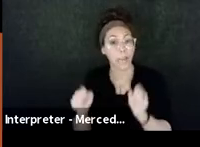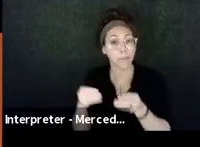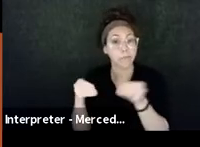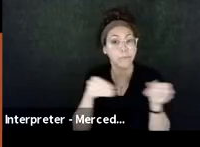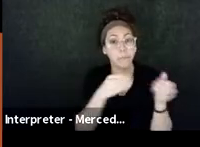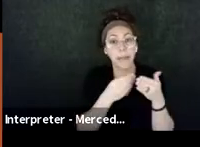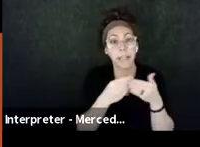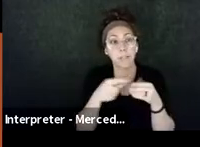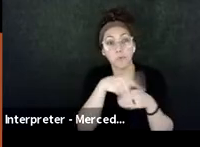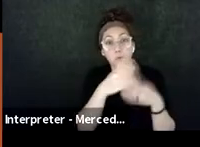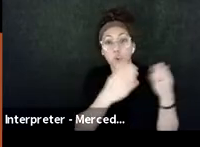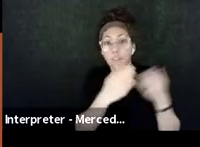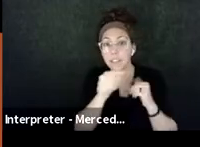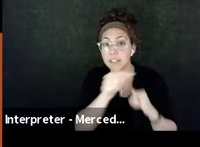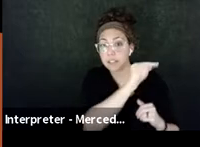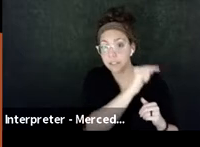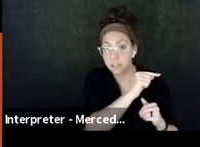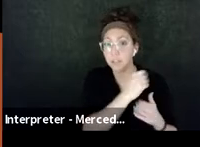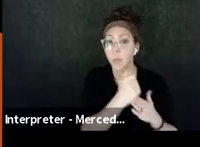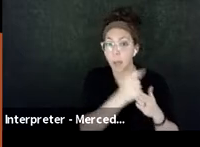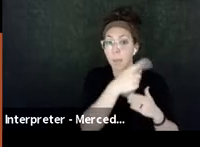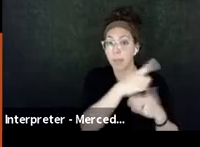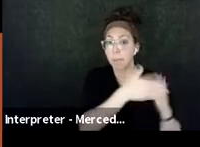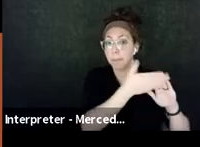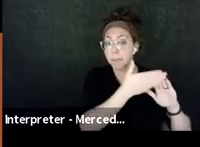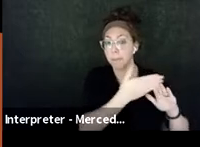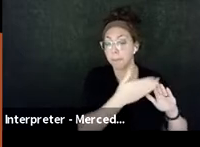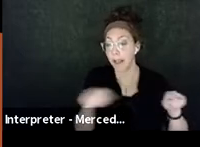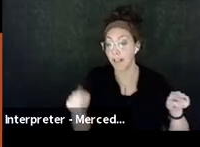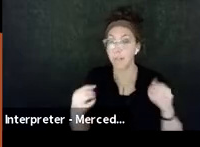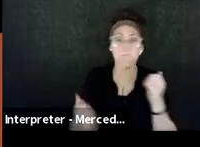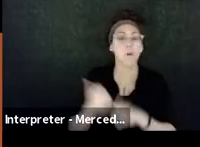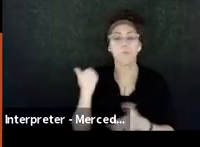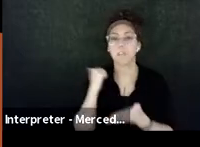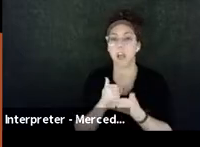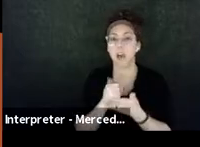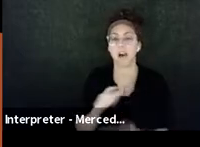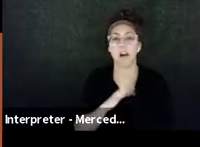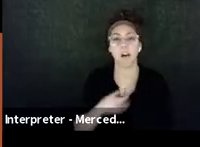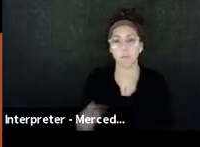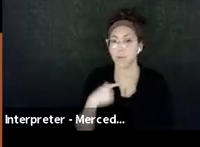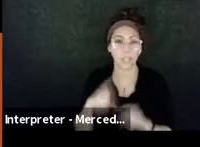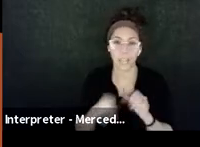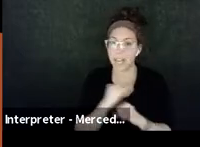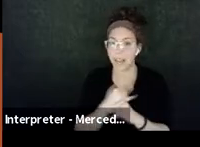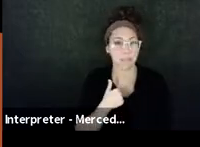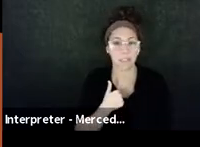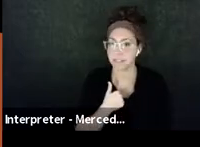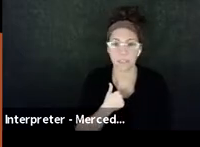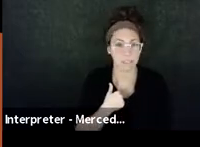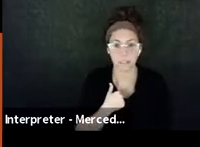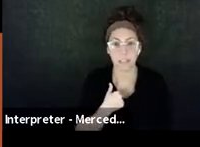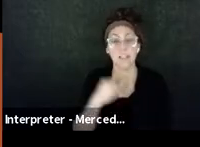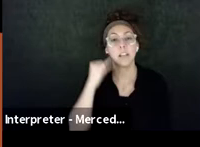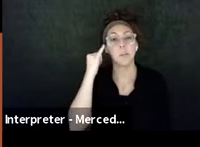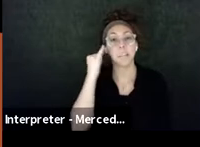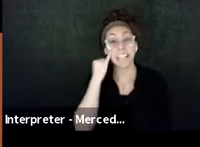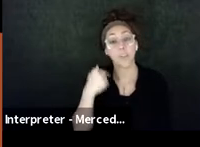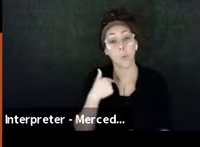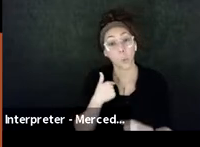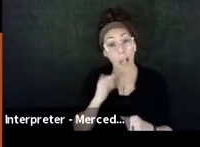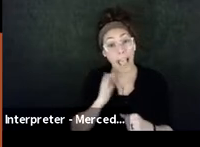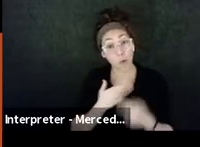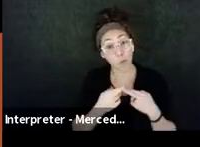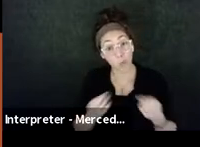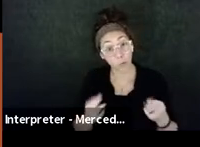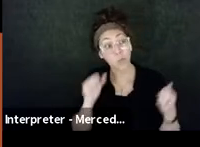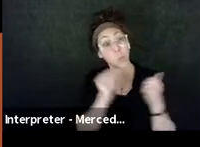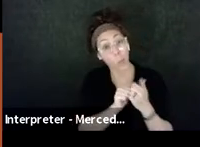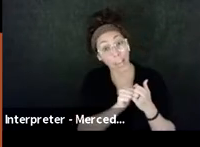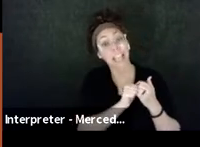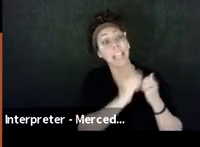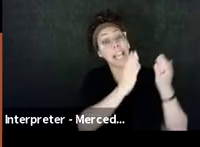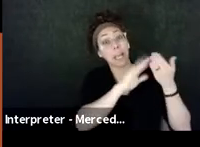Natalie Chavez: And the goal is that then they can get the most robust amount of support because we could never do that as a campus. But if we leverage our resources with the community, we know we can build a stronger program and then ideally